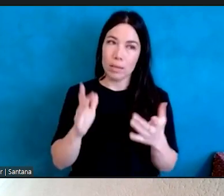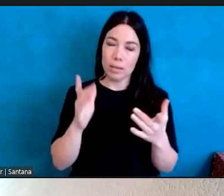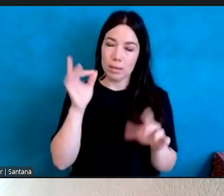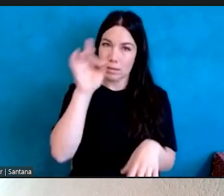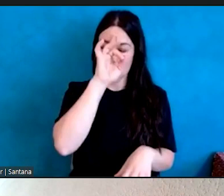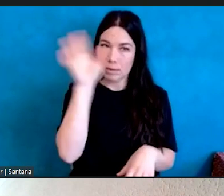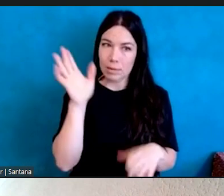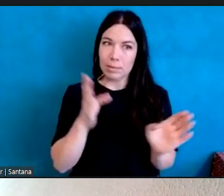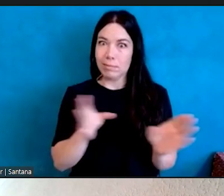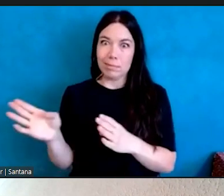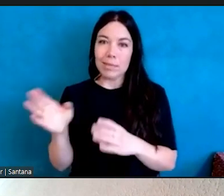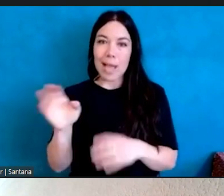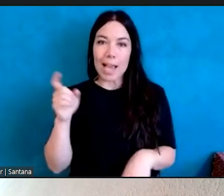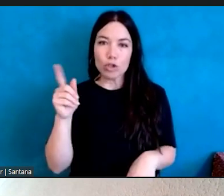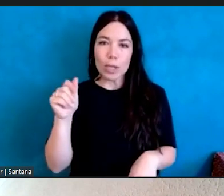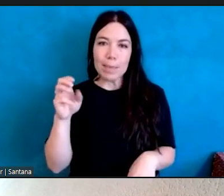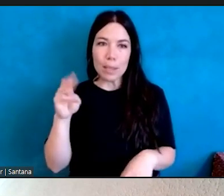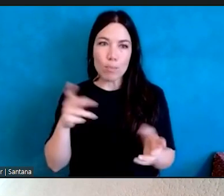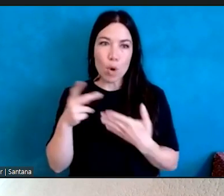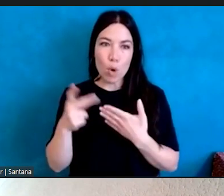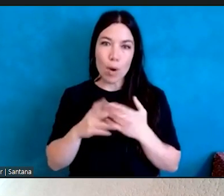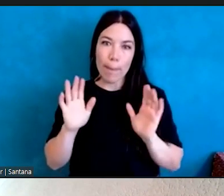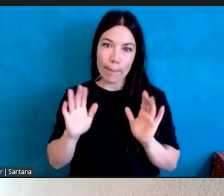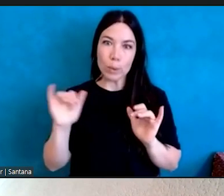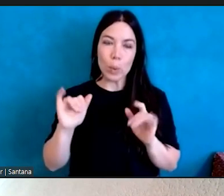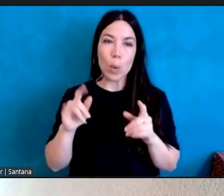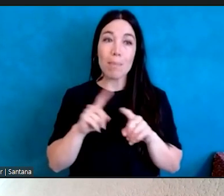But you'll see with the next criteria how racial this is.